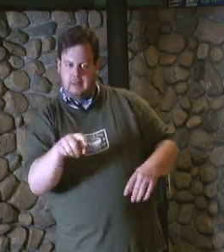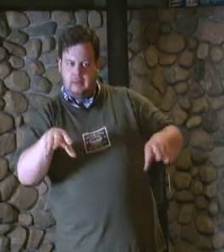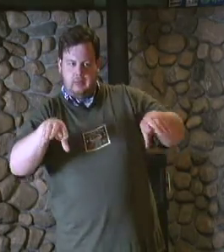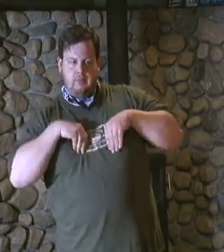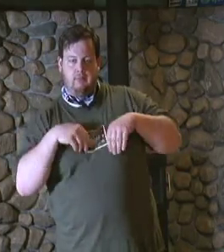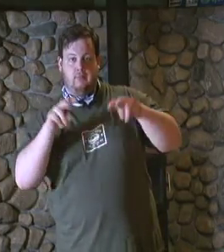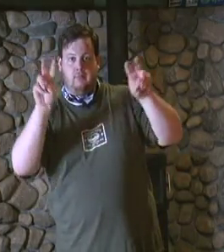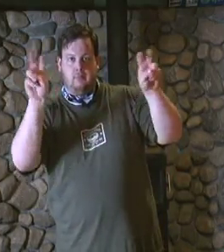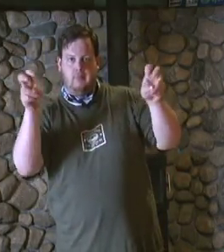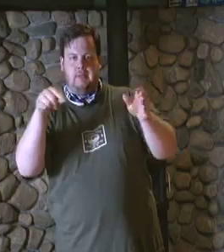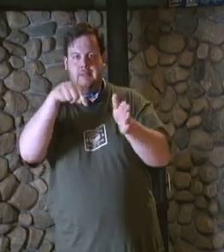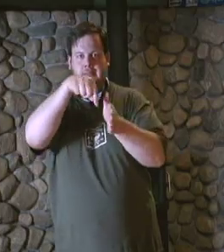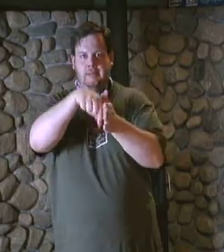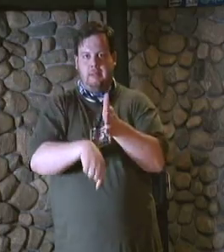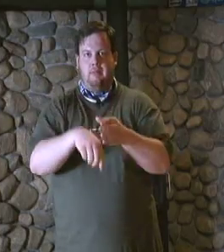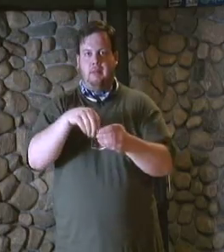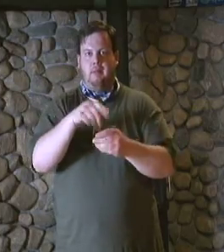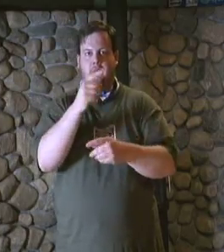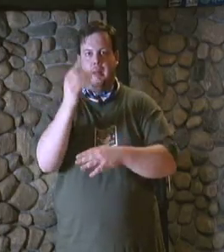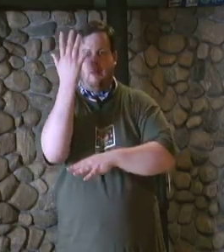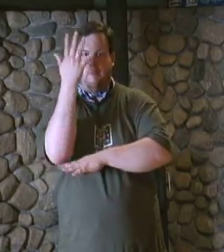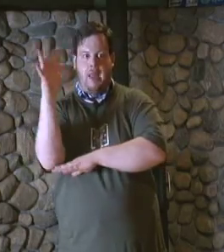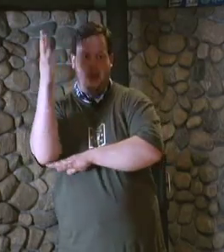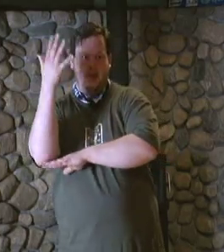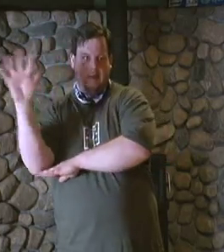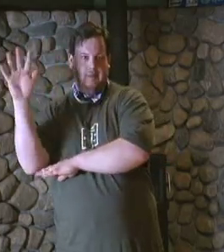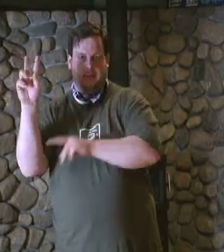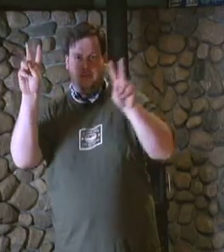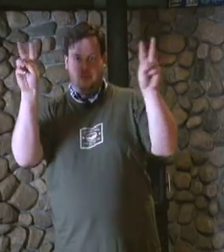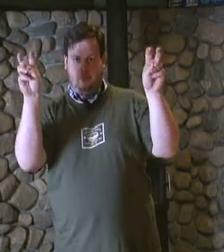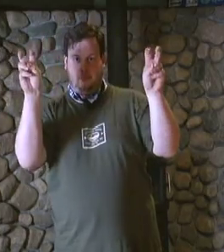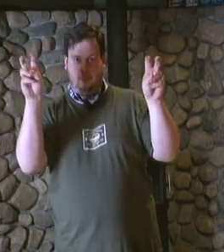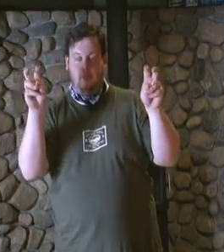The lawyer made it very clear that the donation of the land was contingent upon one thing.